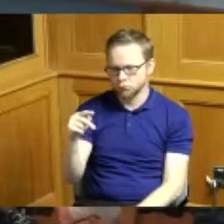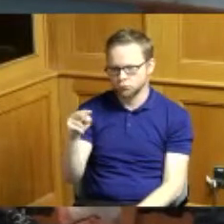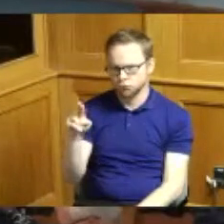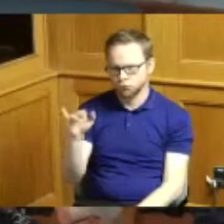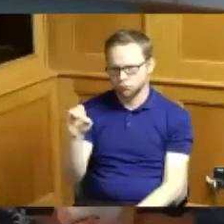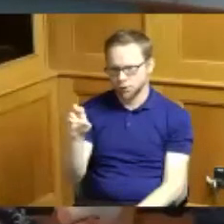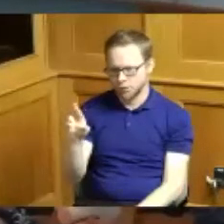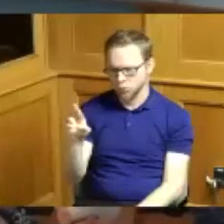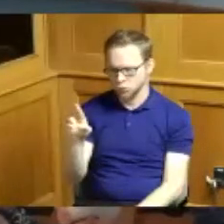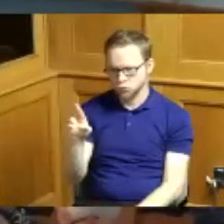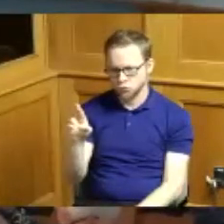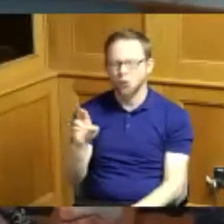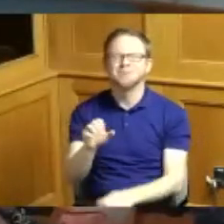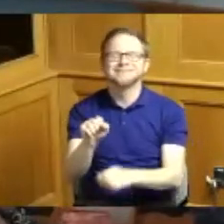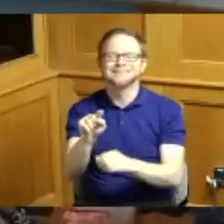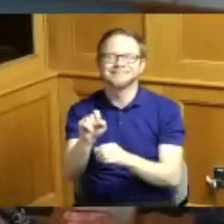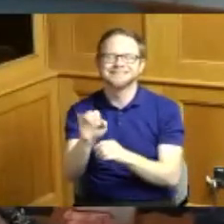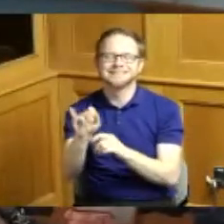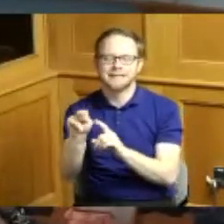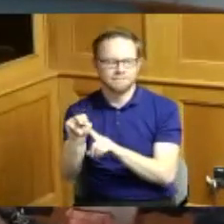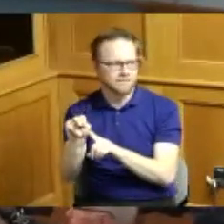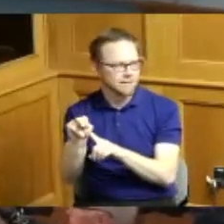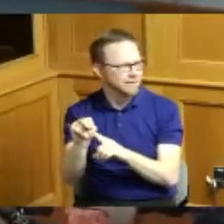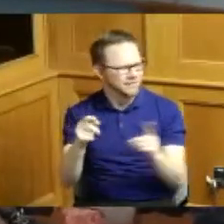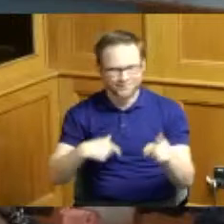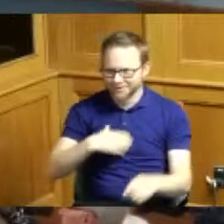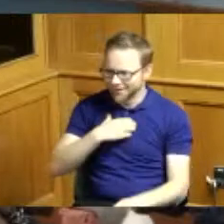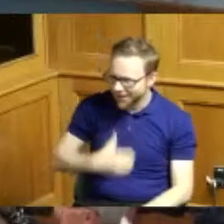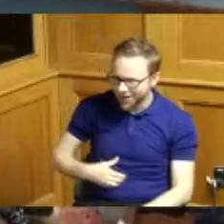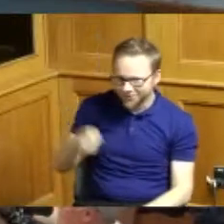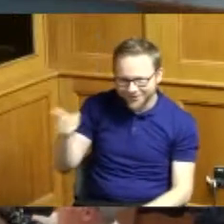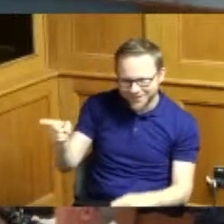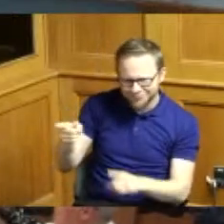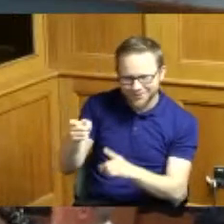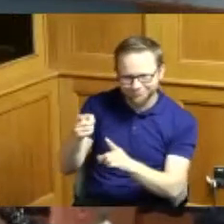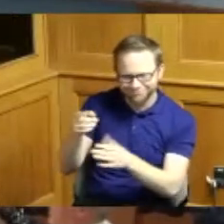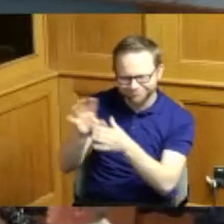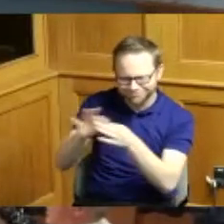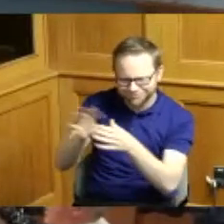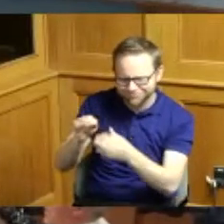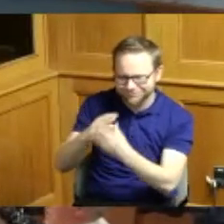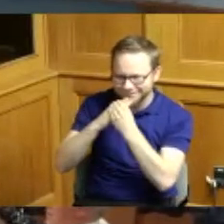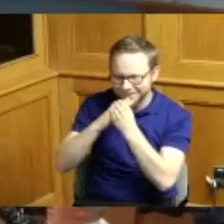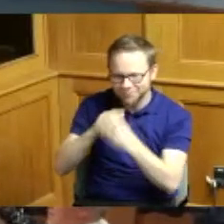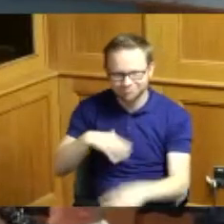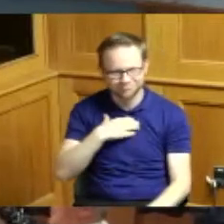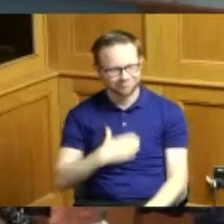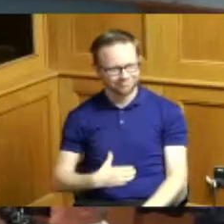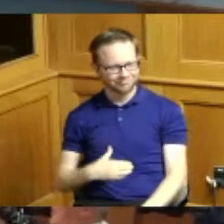Stephen he made me hungry talking about some sandwiches